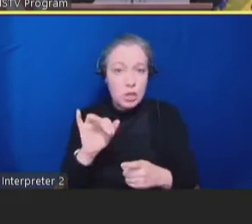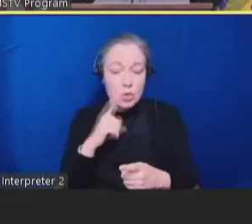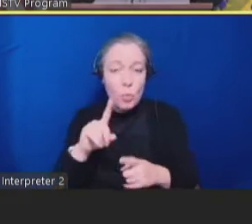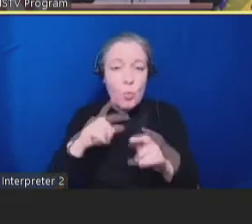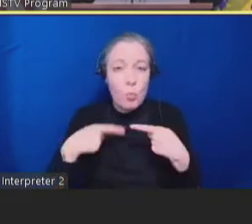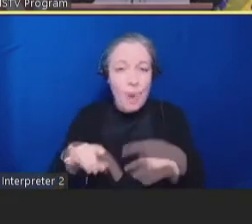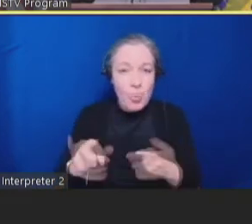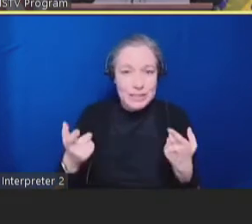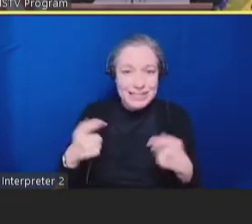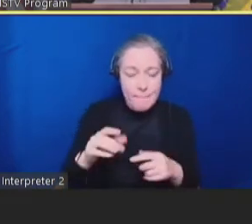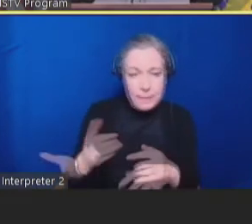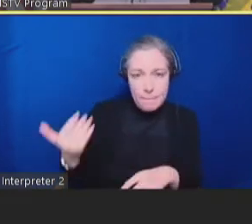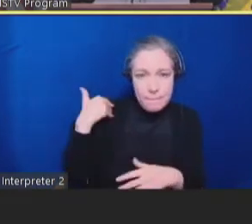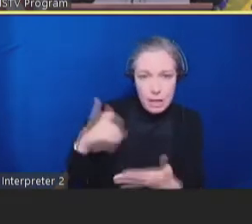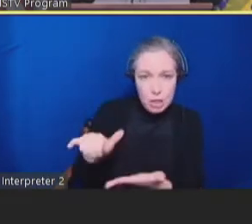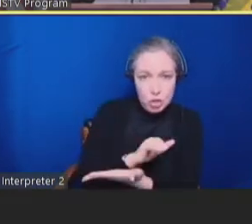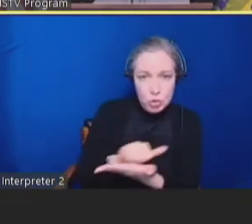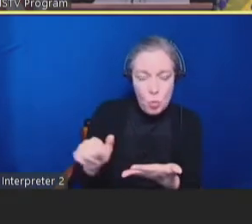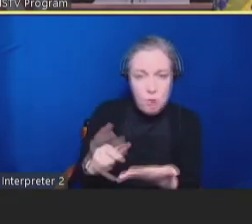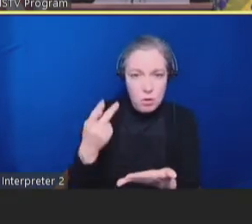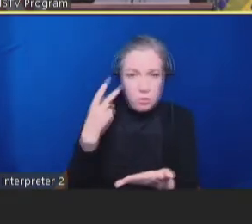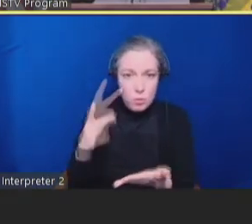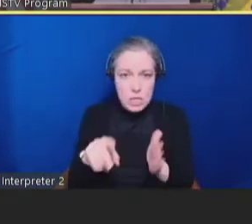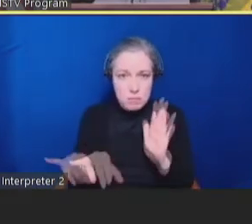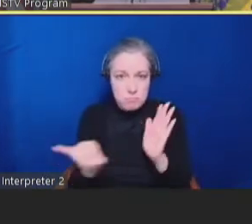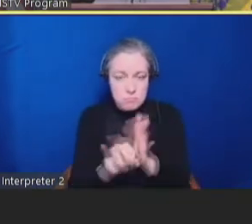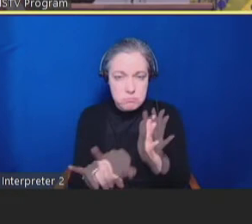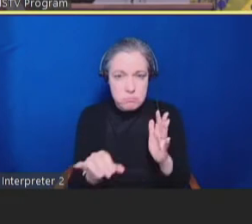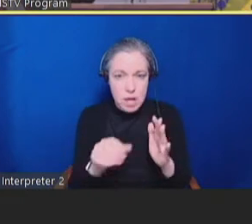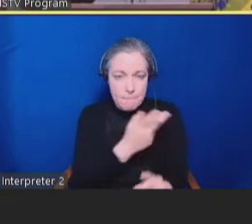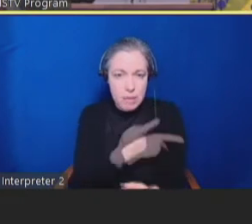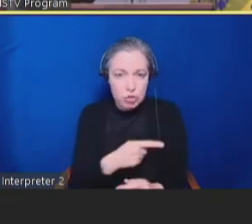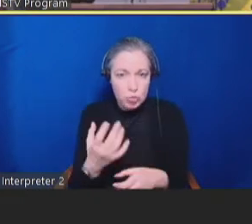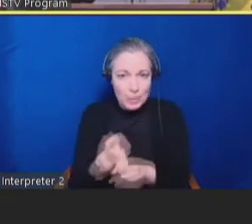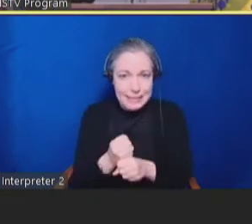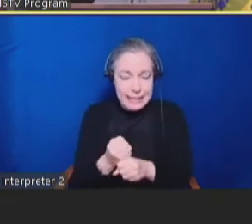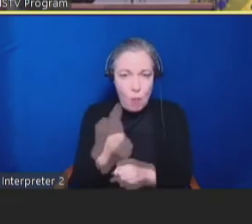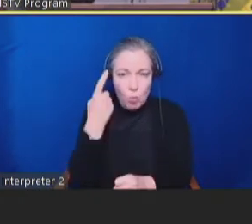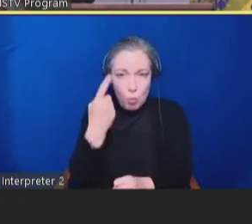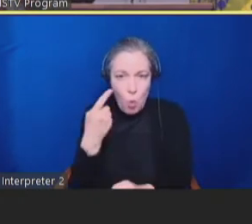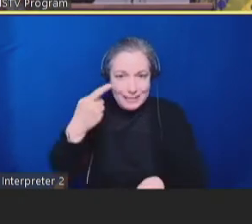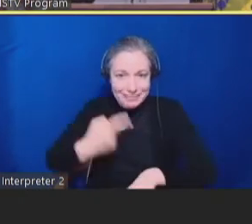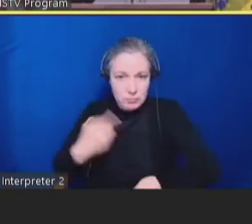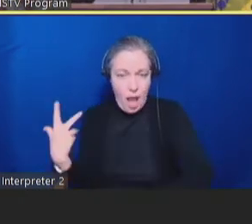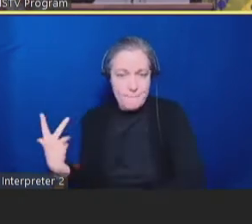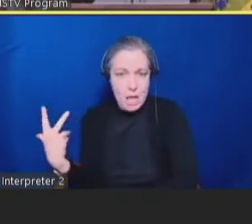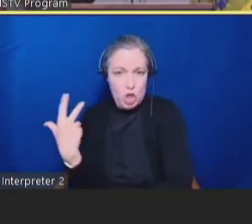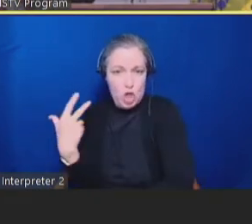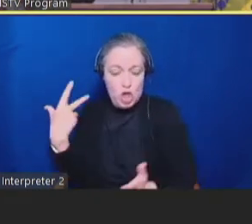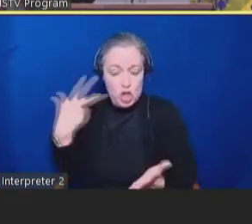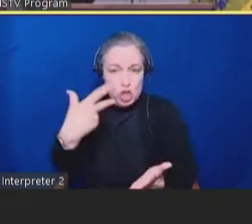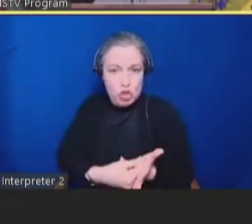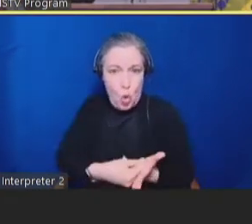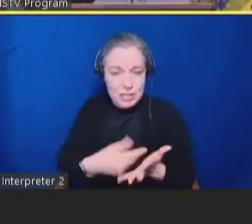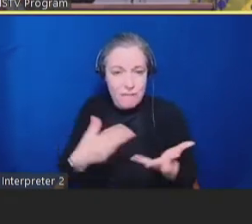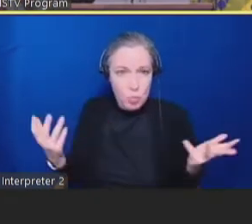we benchmarked patients to receive a single dose of PD-L1 blocking antibody or atezolizumab. And